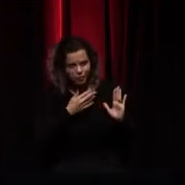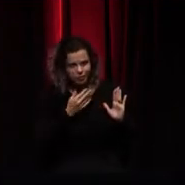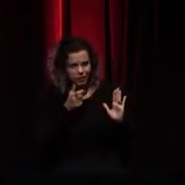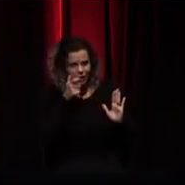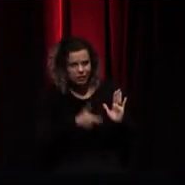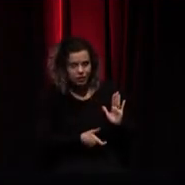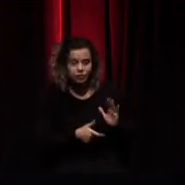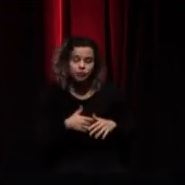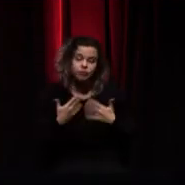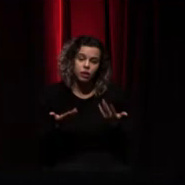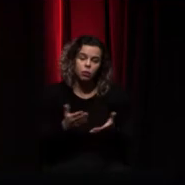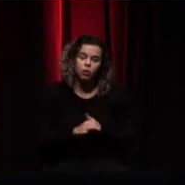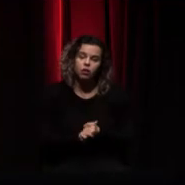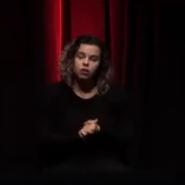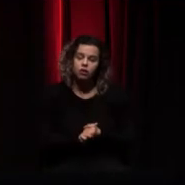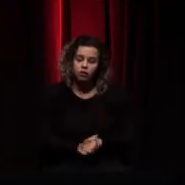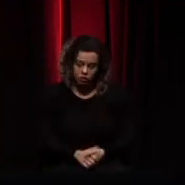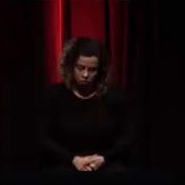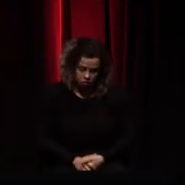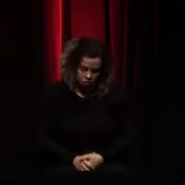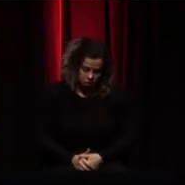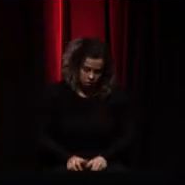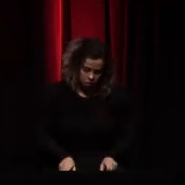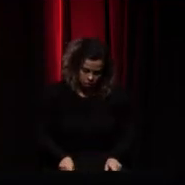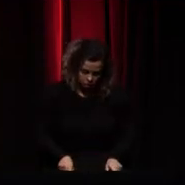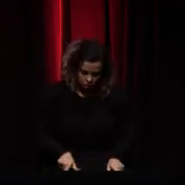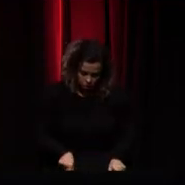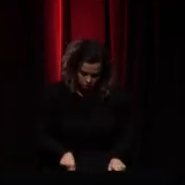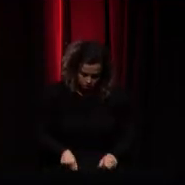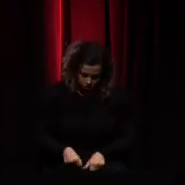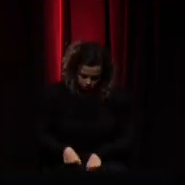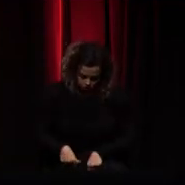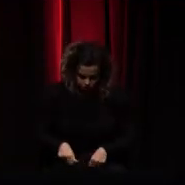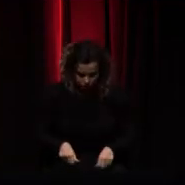When your identity as brand is clear,